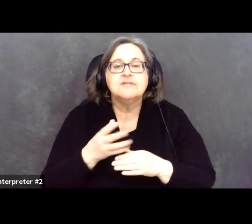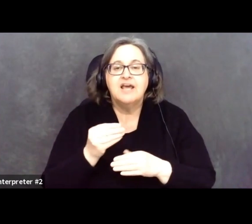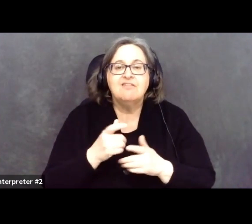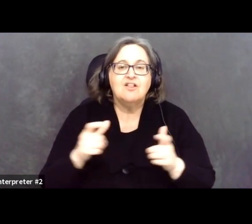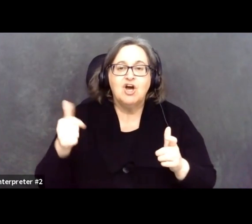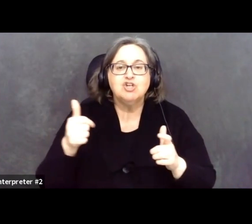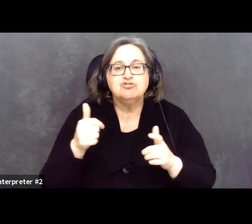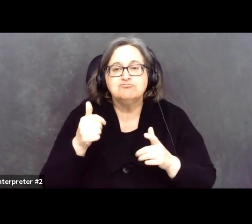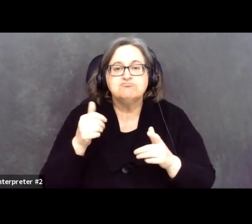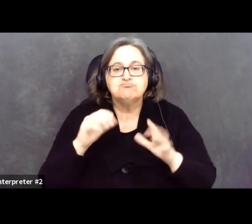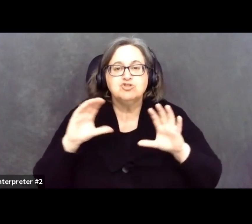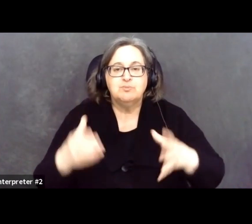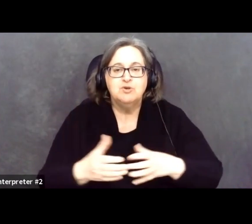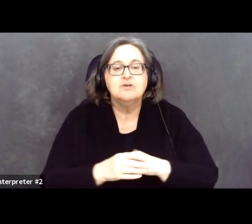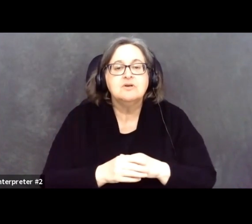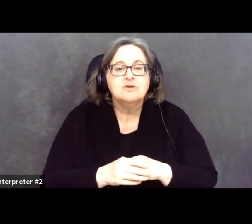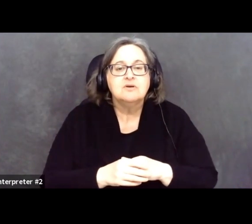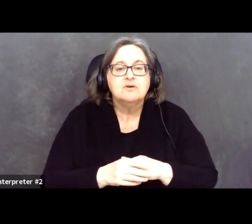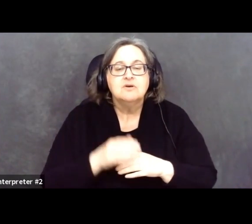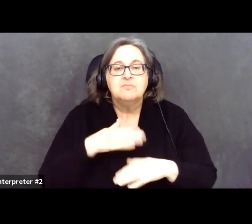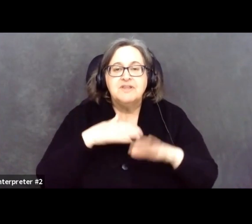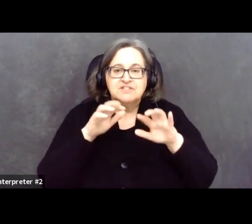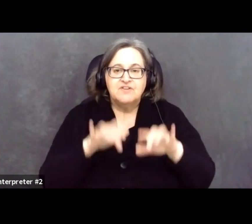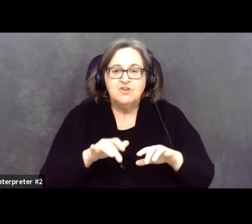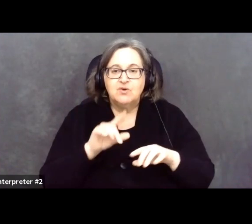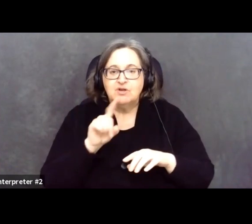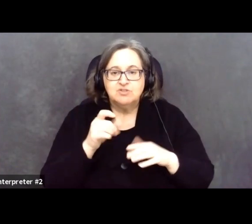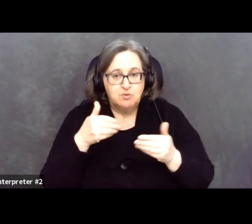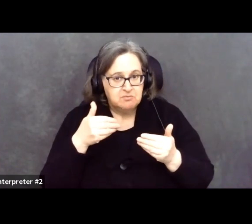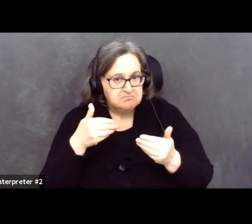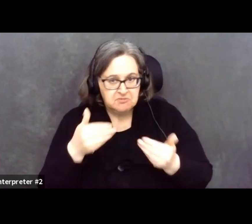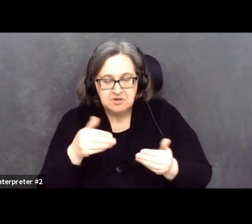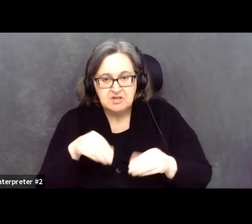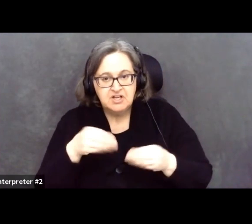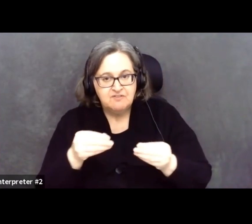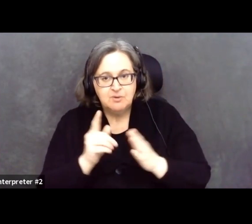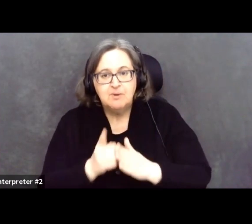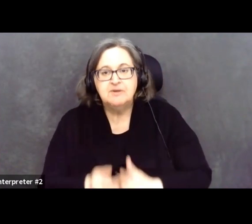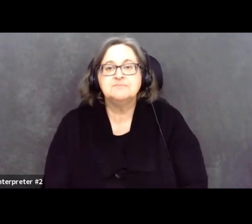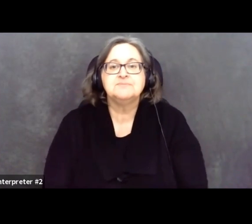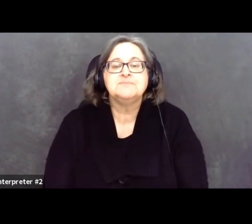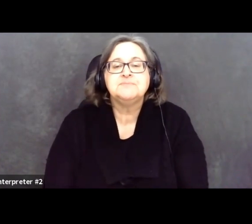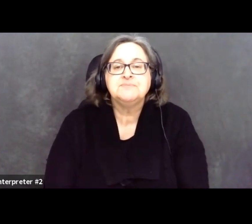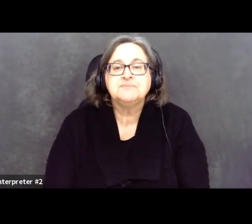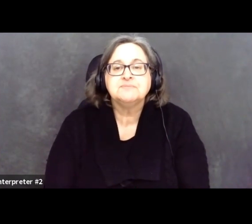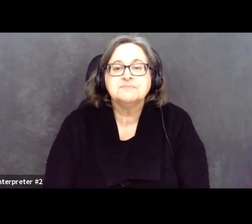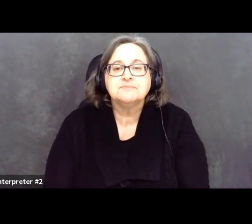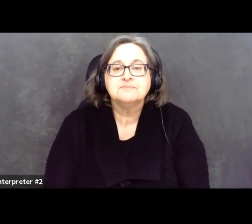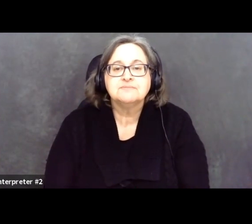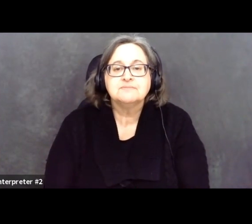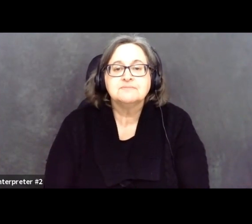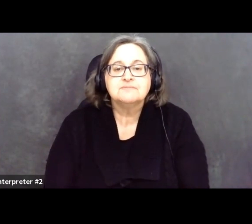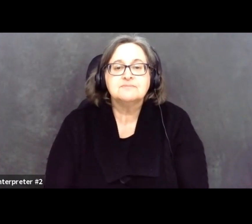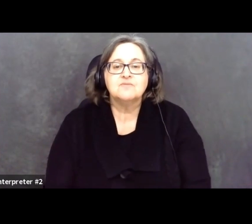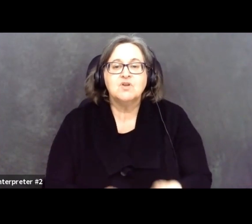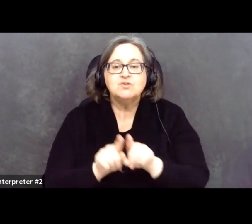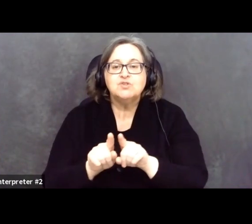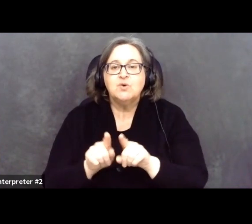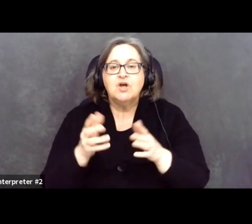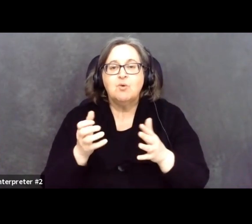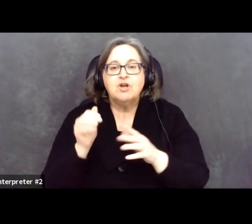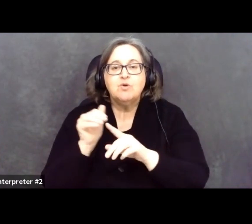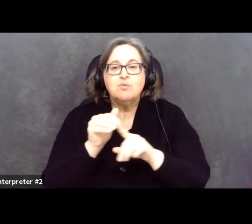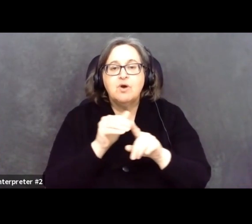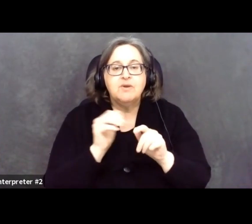Please fill out the questions. I'll give you a moment. I wanted to remind everybody to